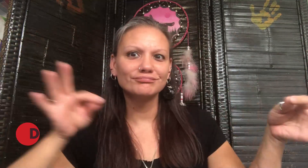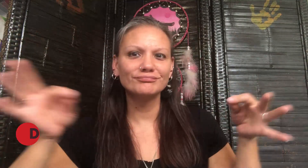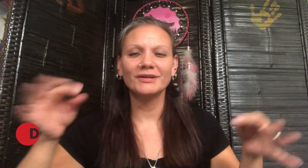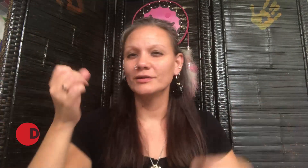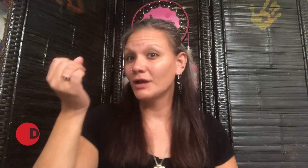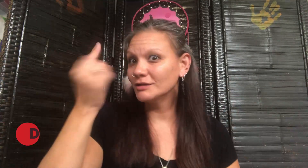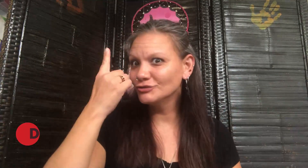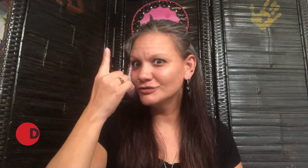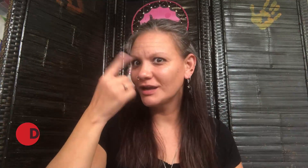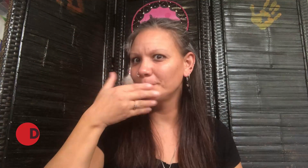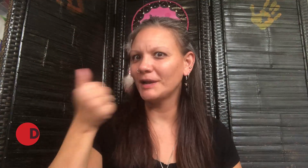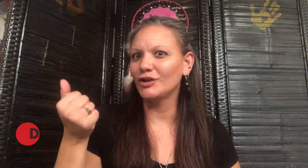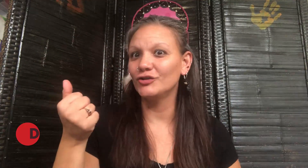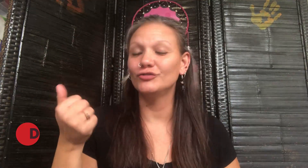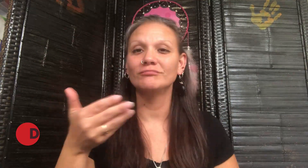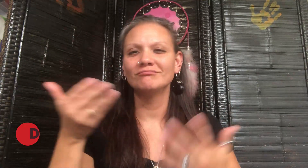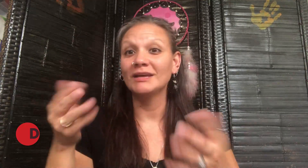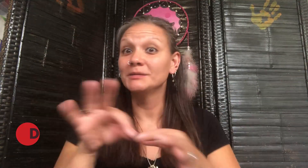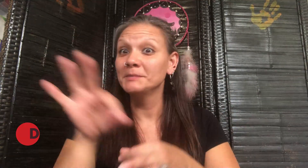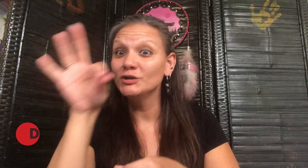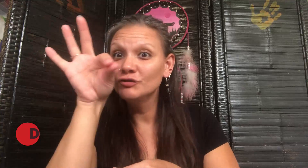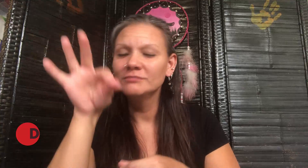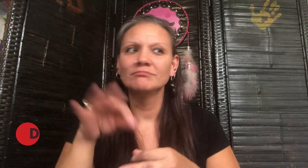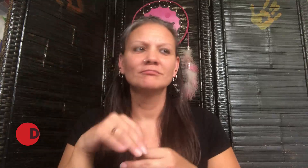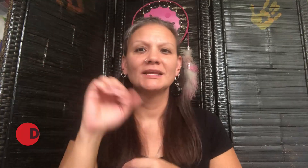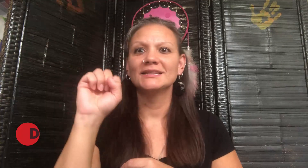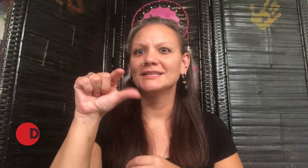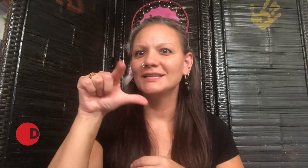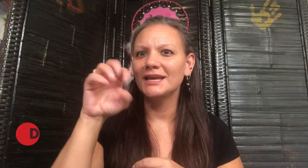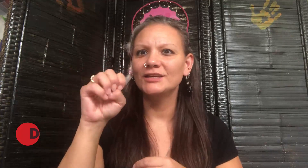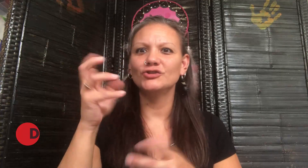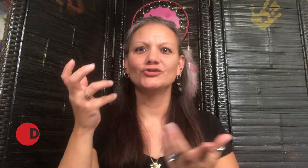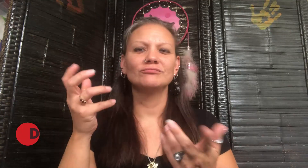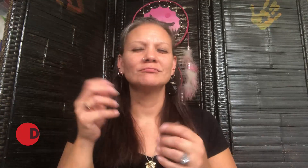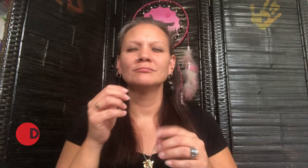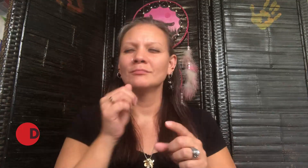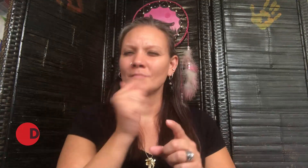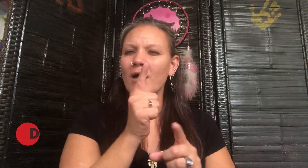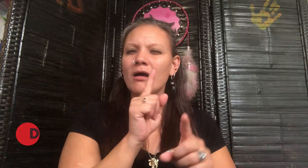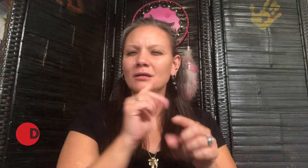so others understand better spiritualism, sage, and all